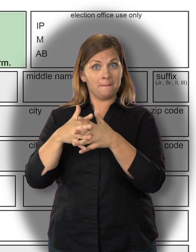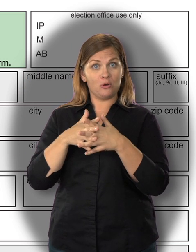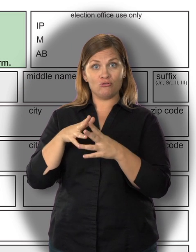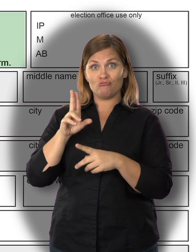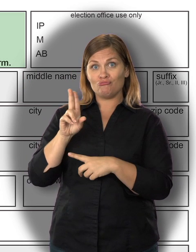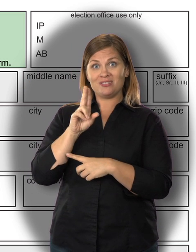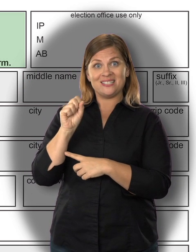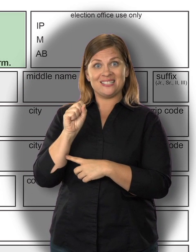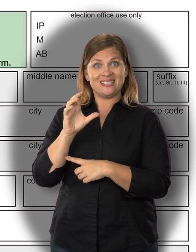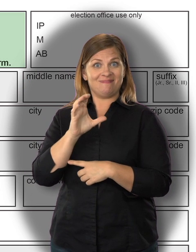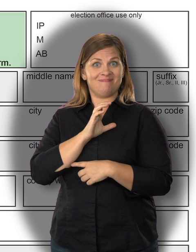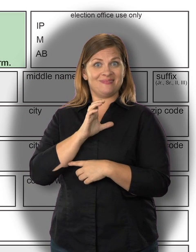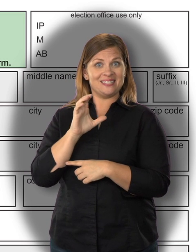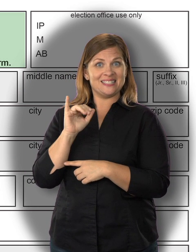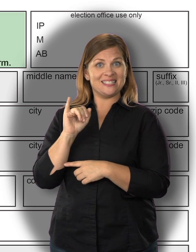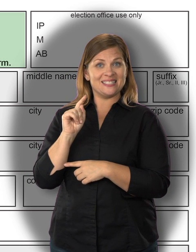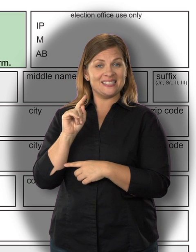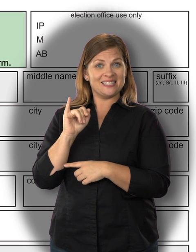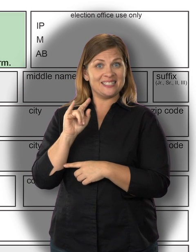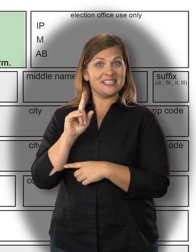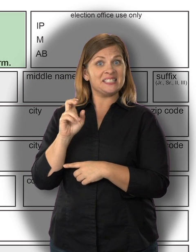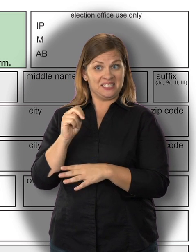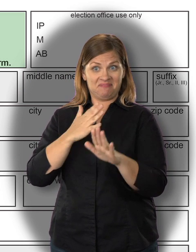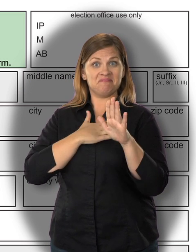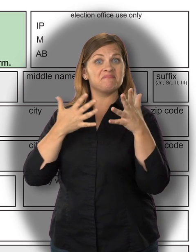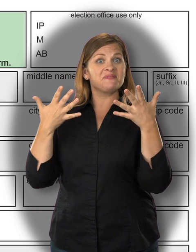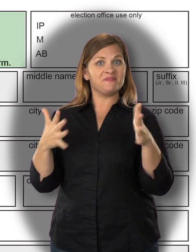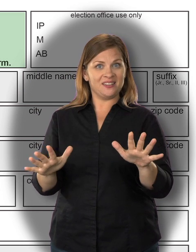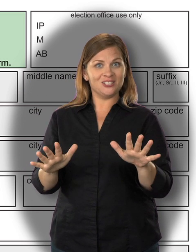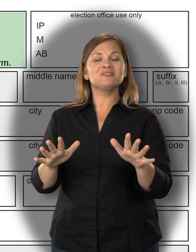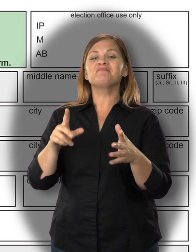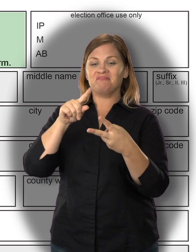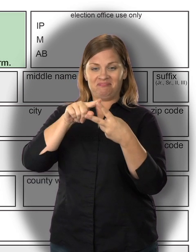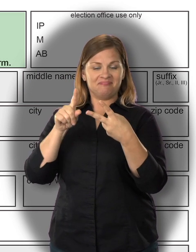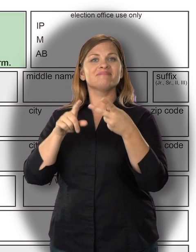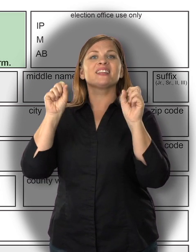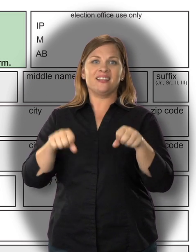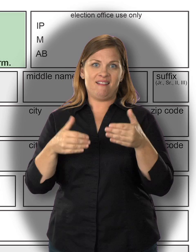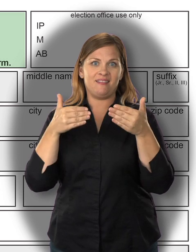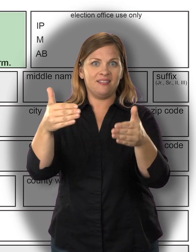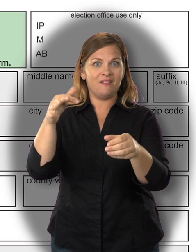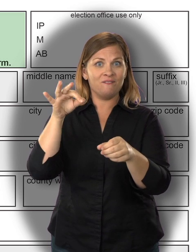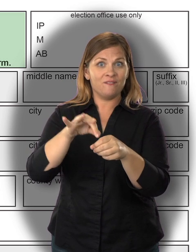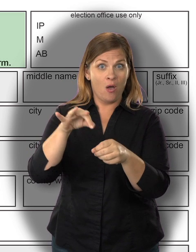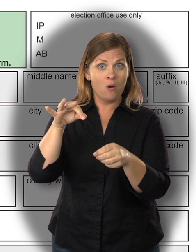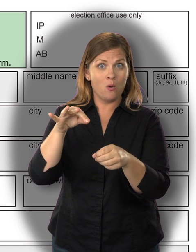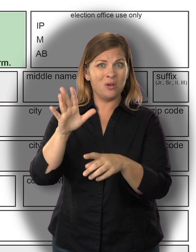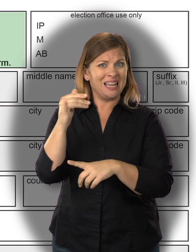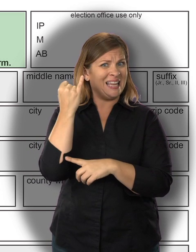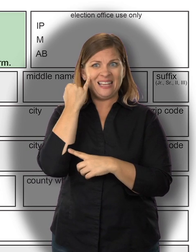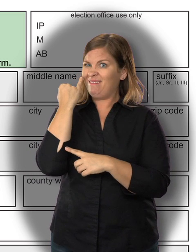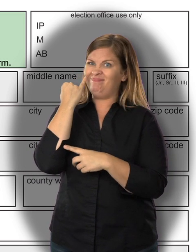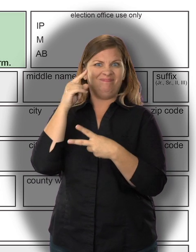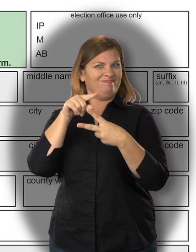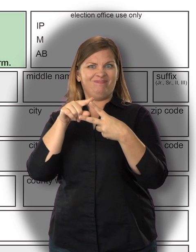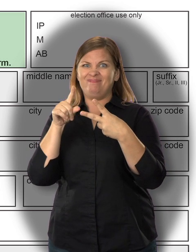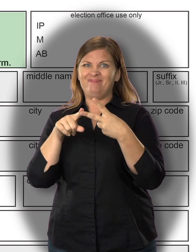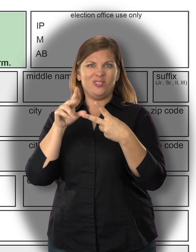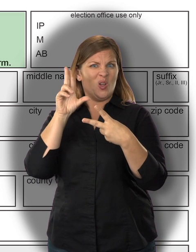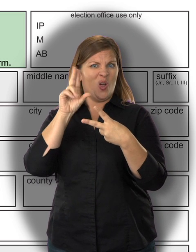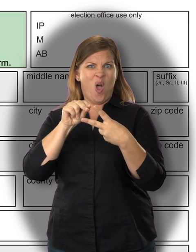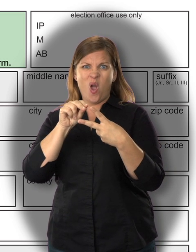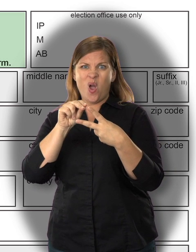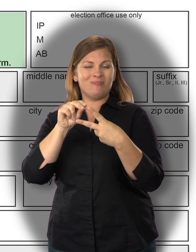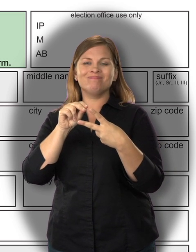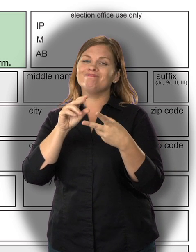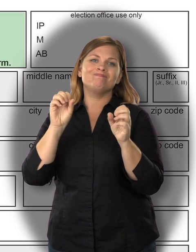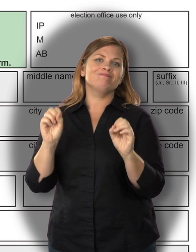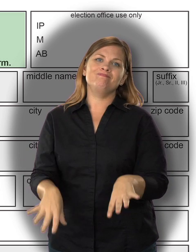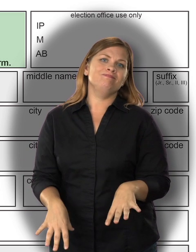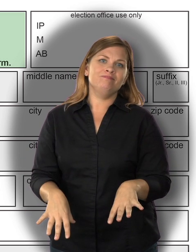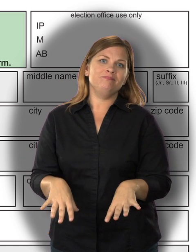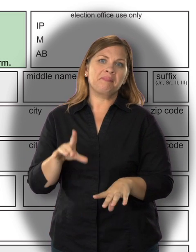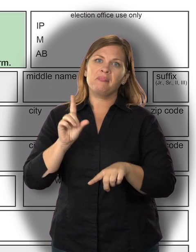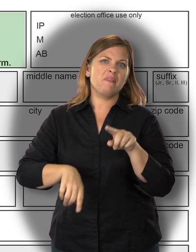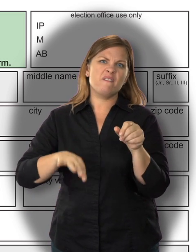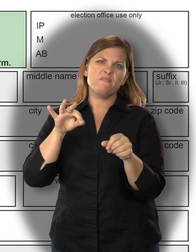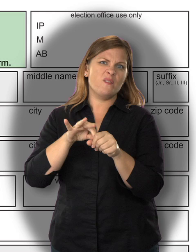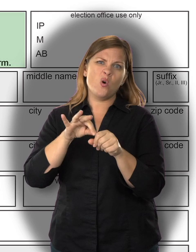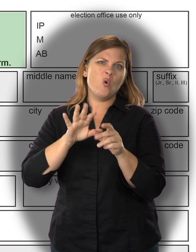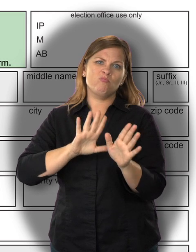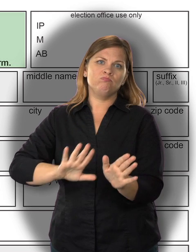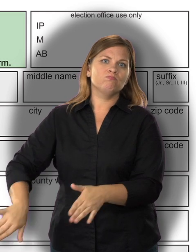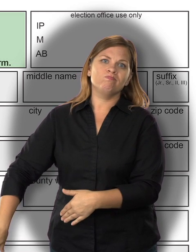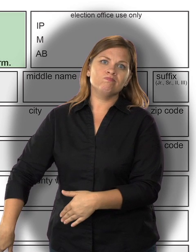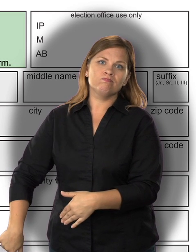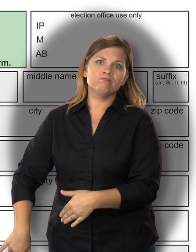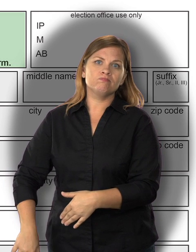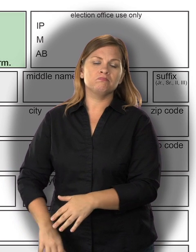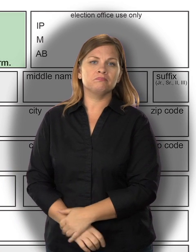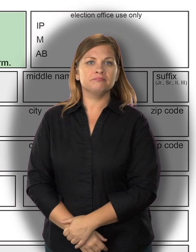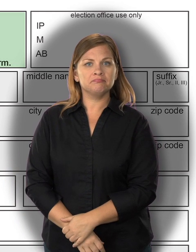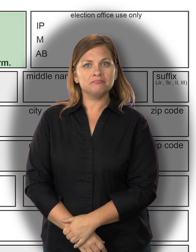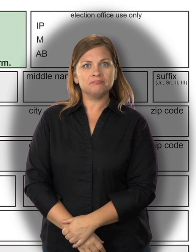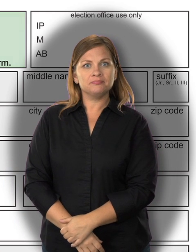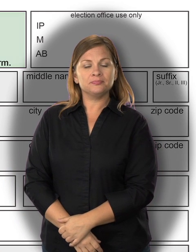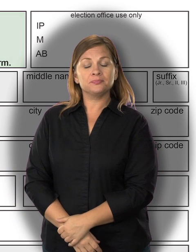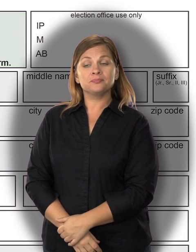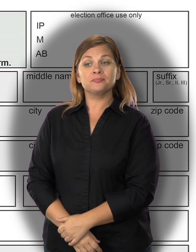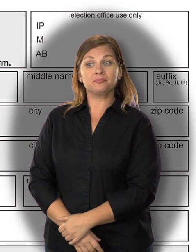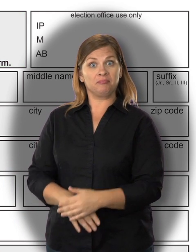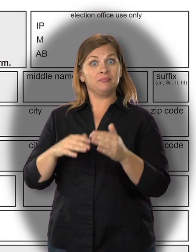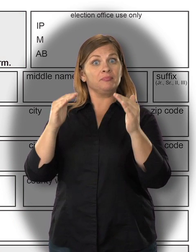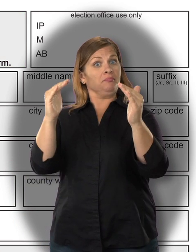and you don't need to complete or return the form.